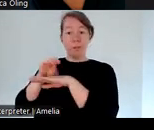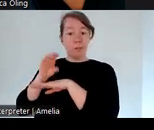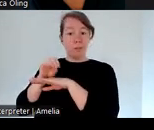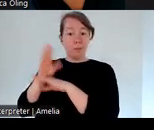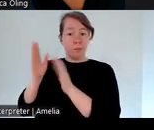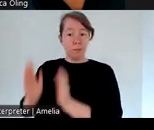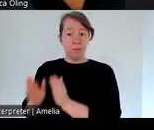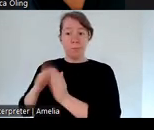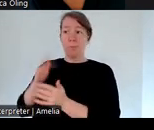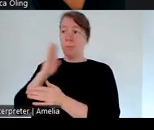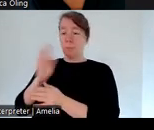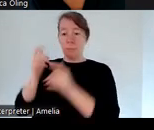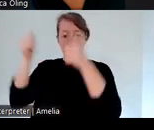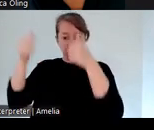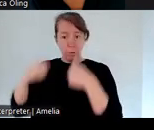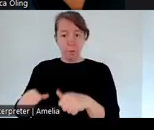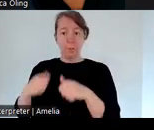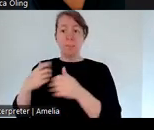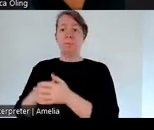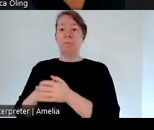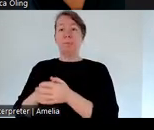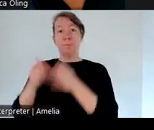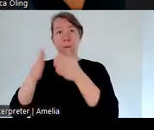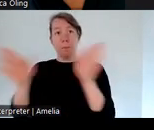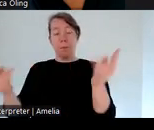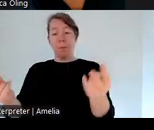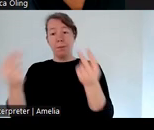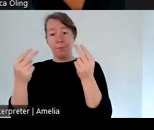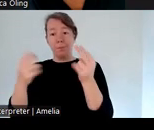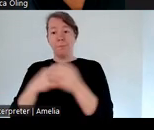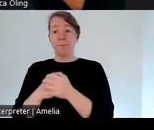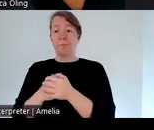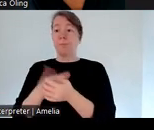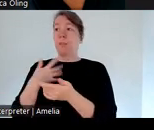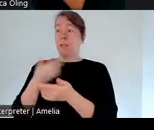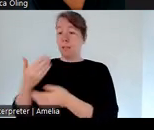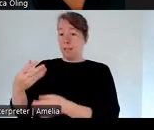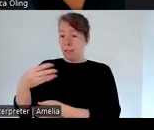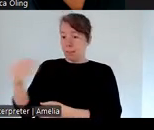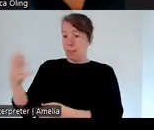They'll post it publicly, and then vendors have a structure through which they can respond to that.